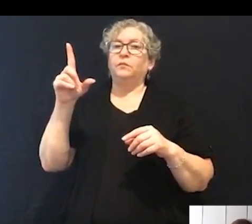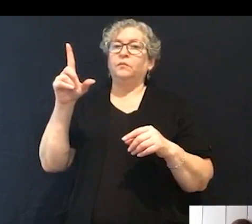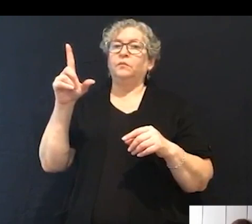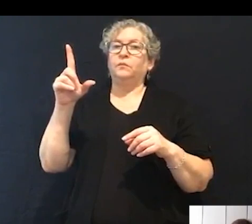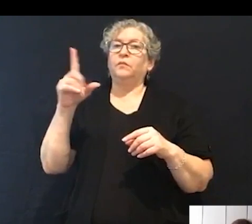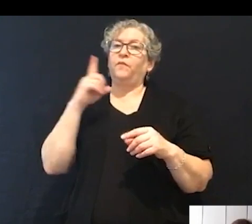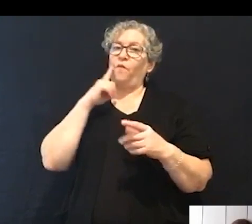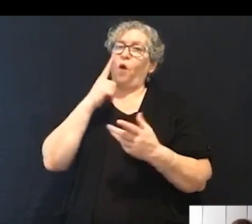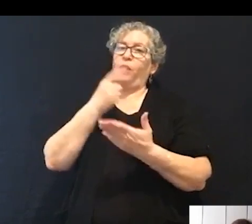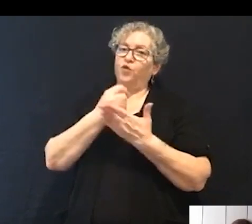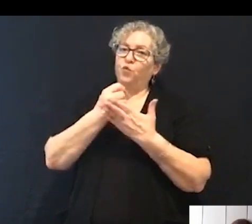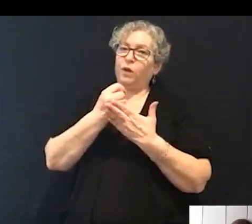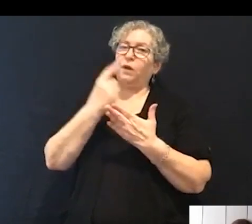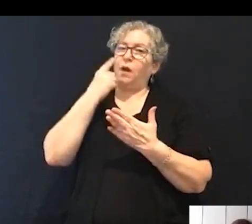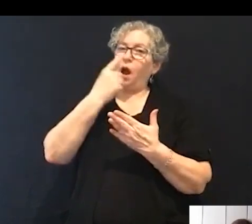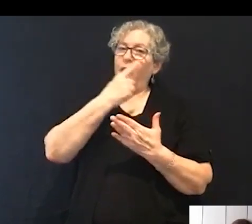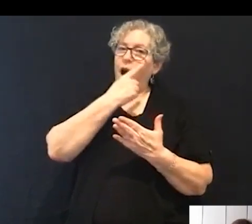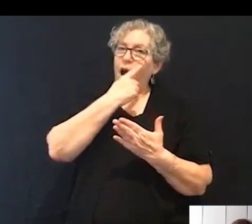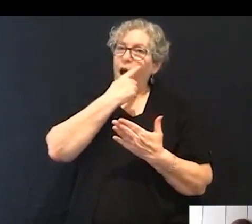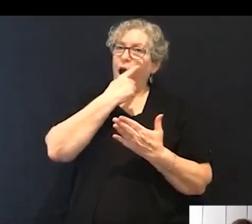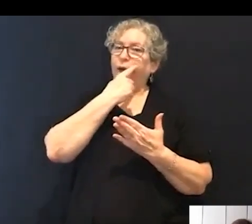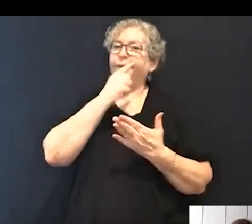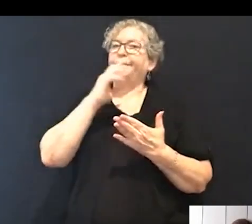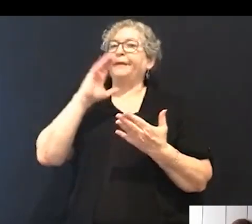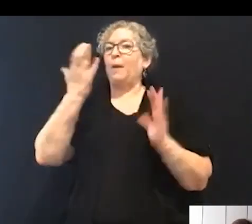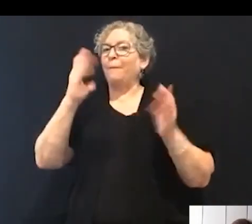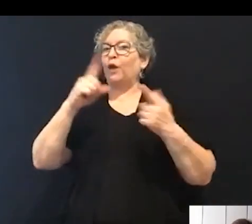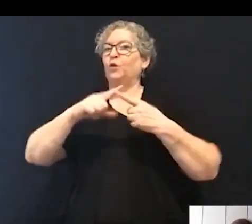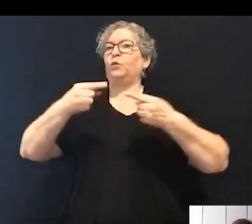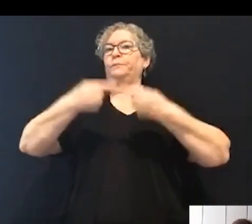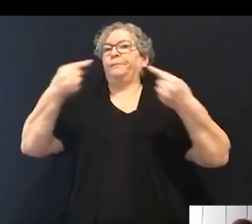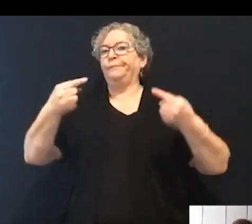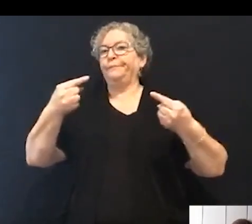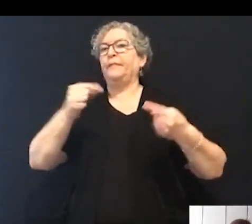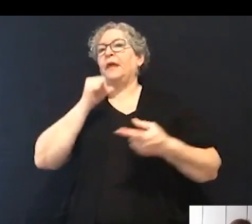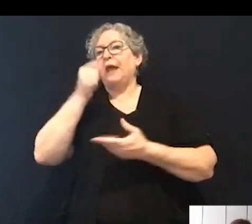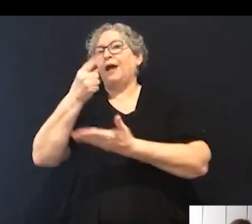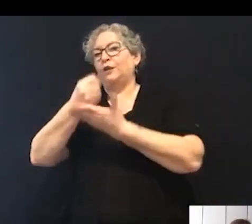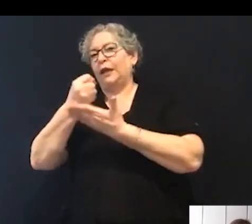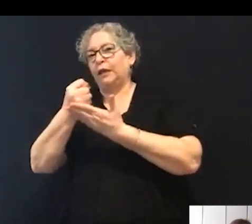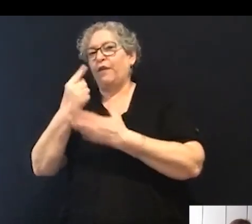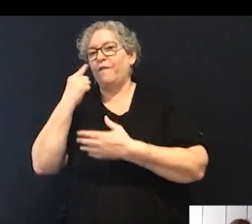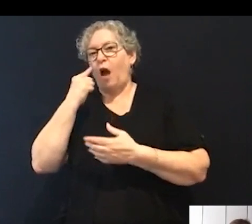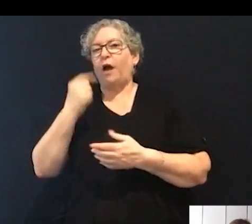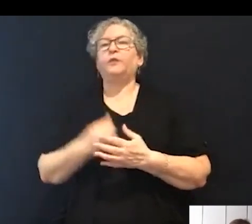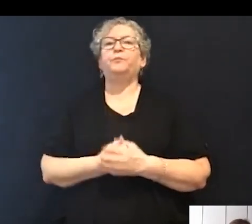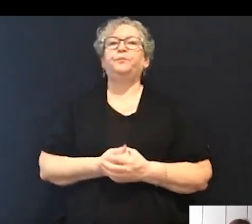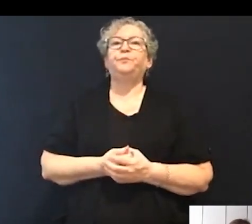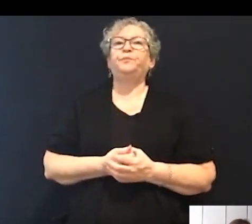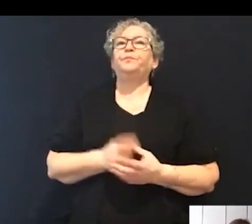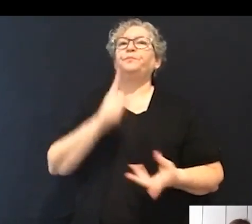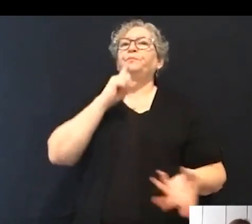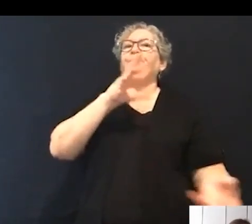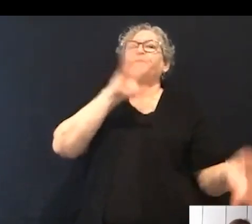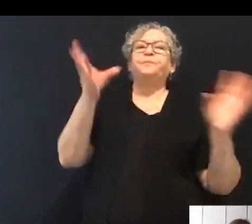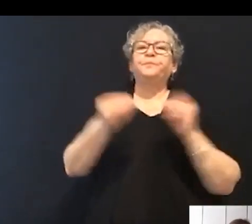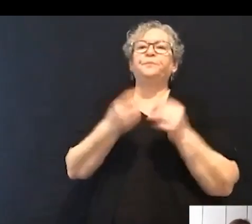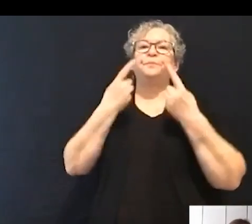as opposed to the untreated eye. So to sum up the efficacy and share some of our thoughts